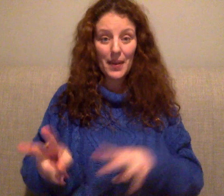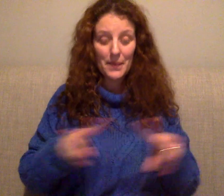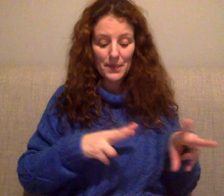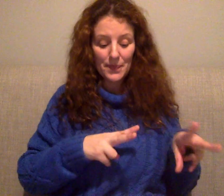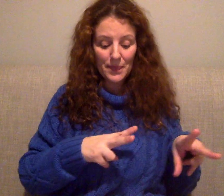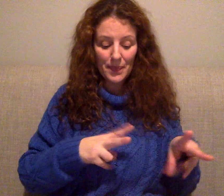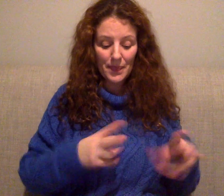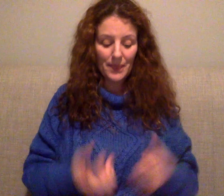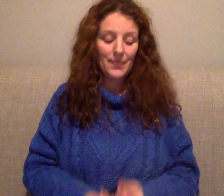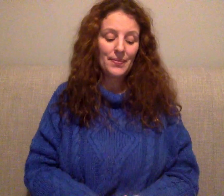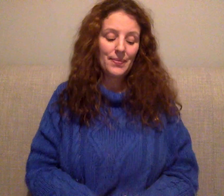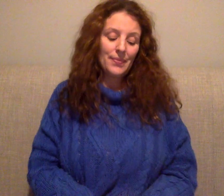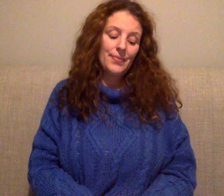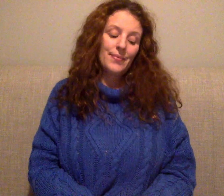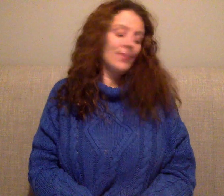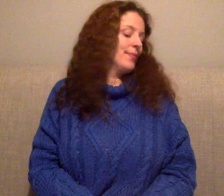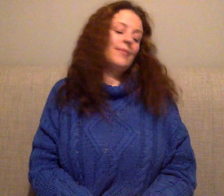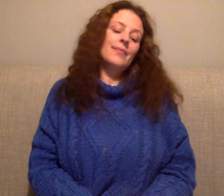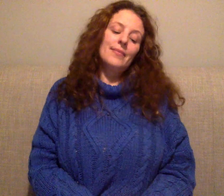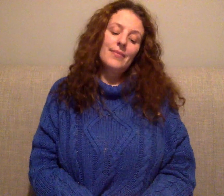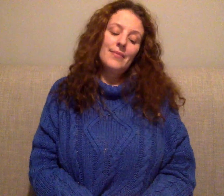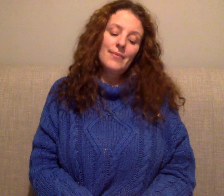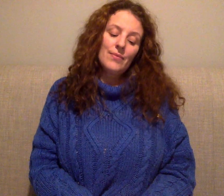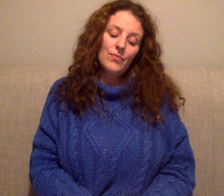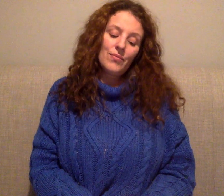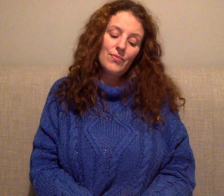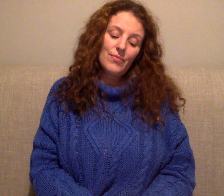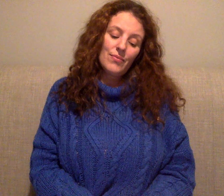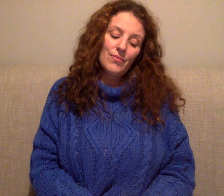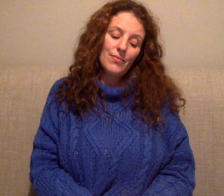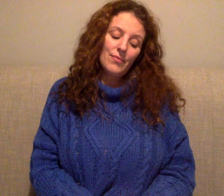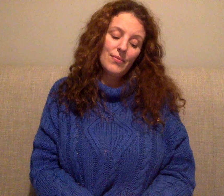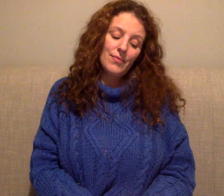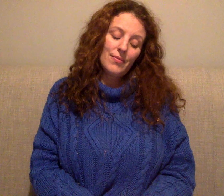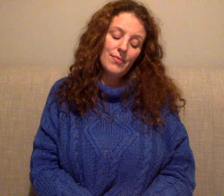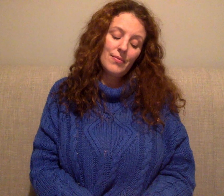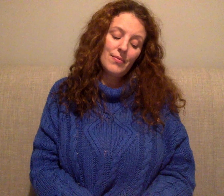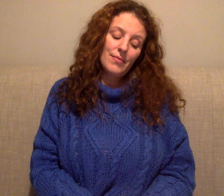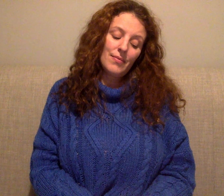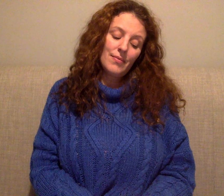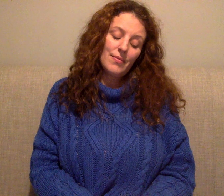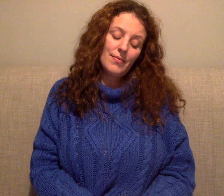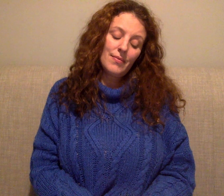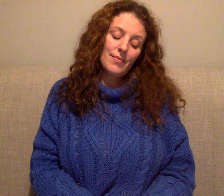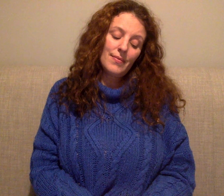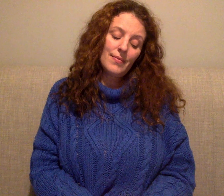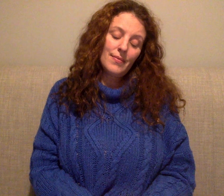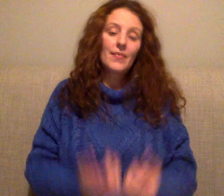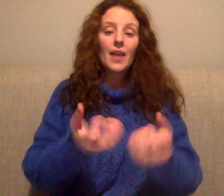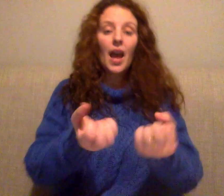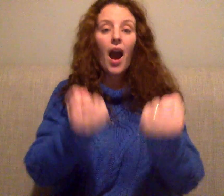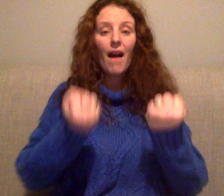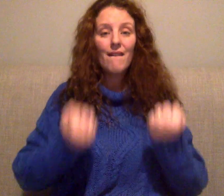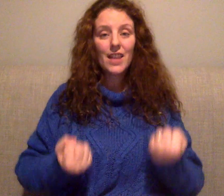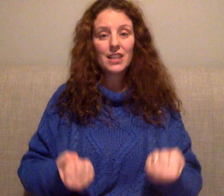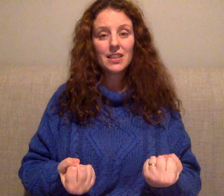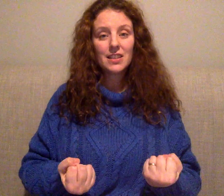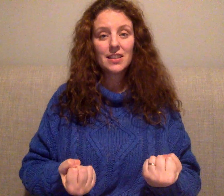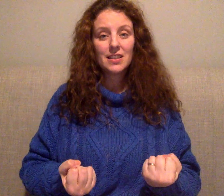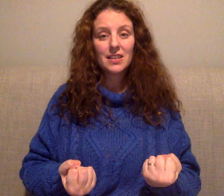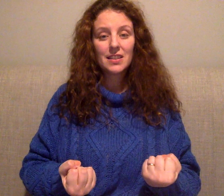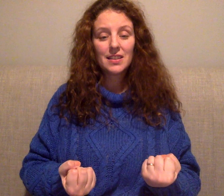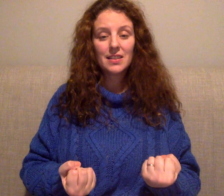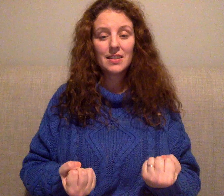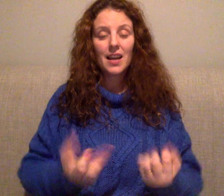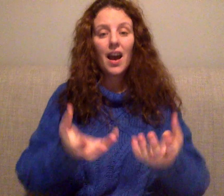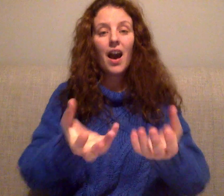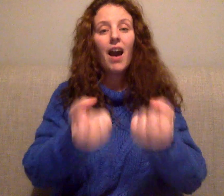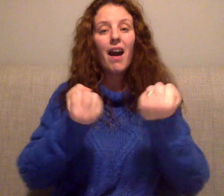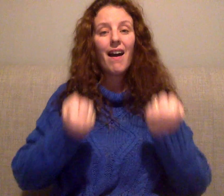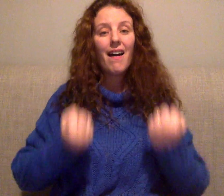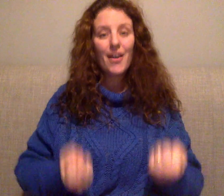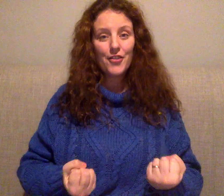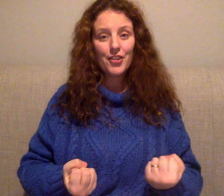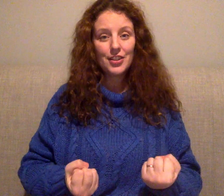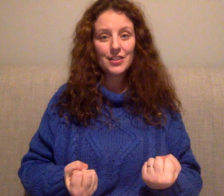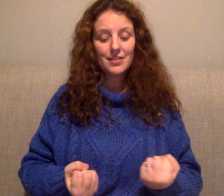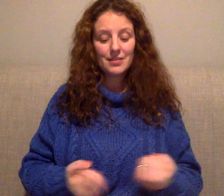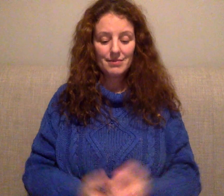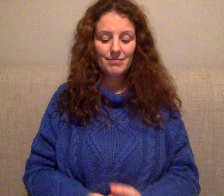OVEN